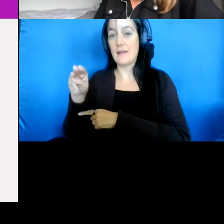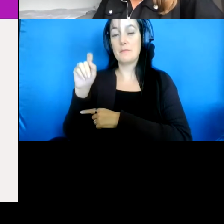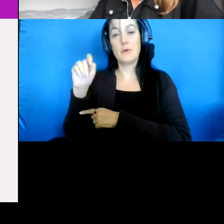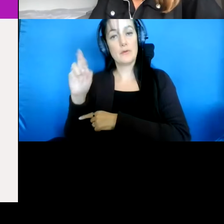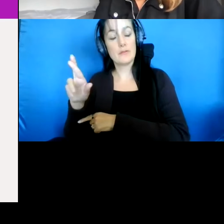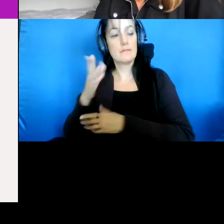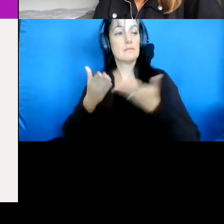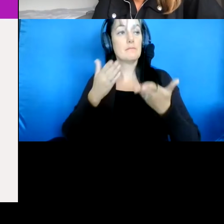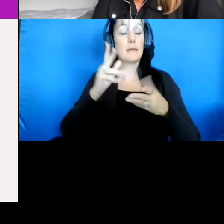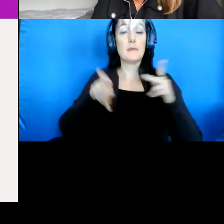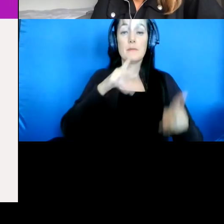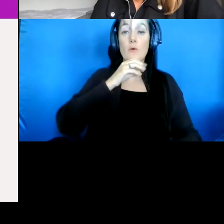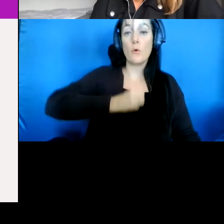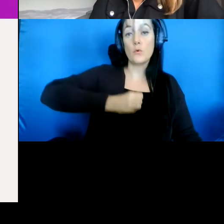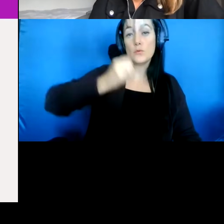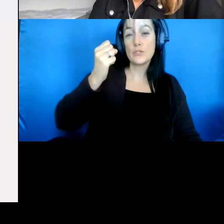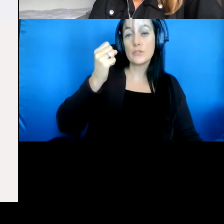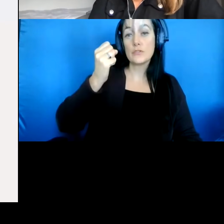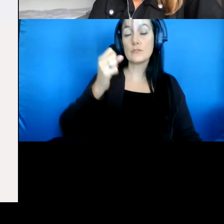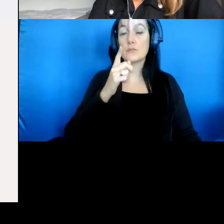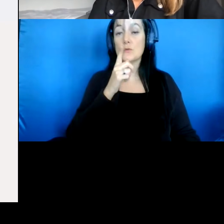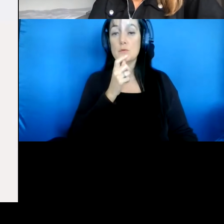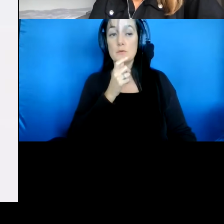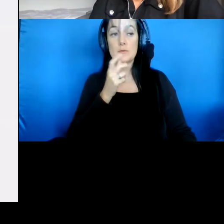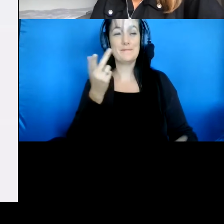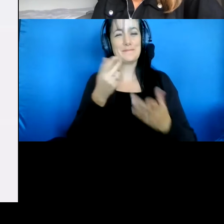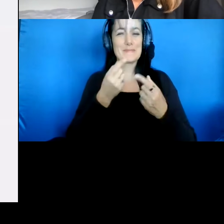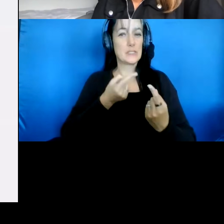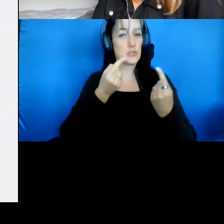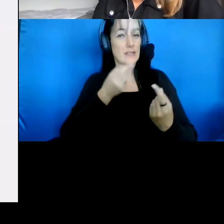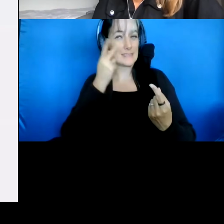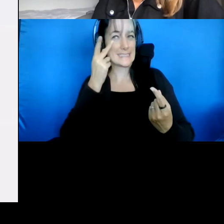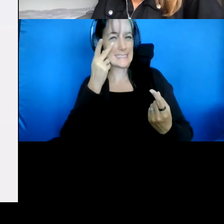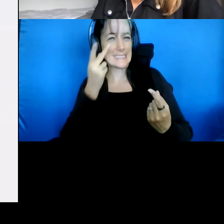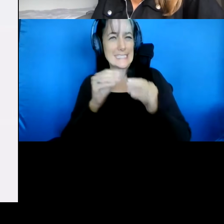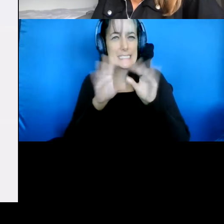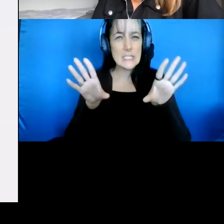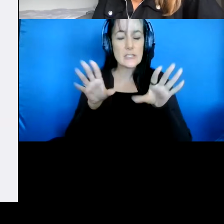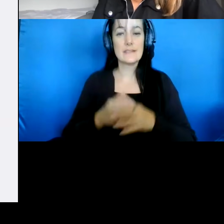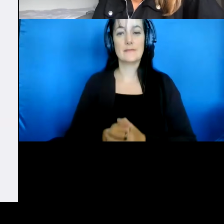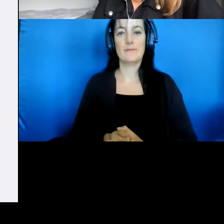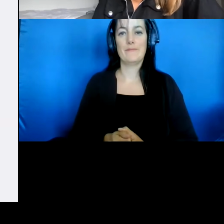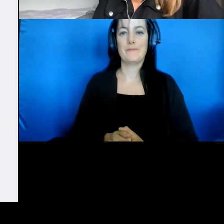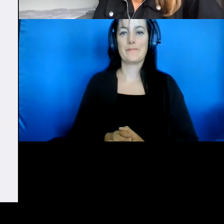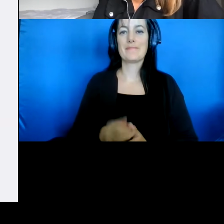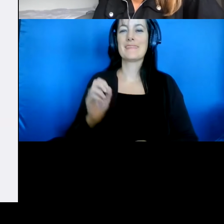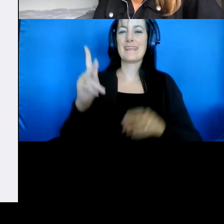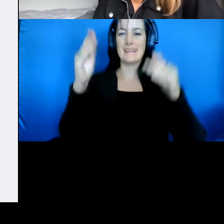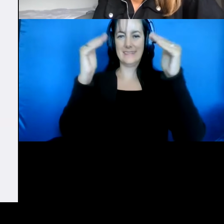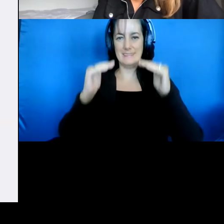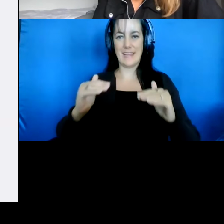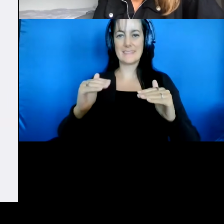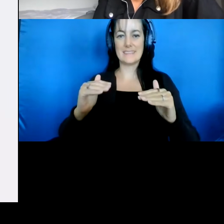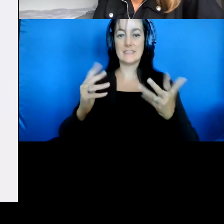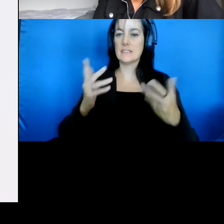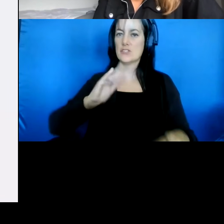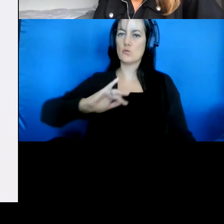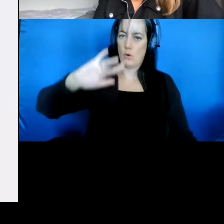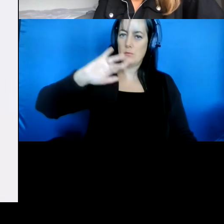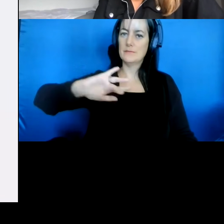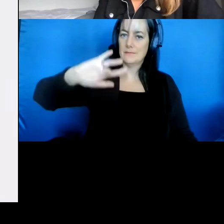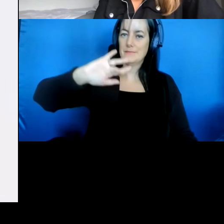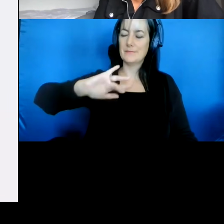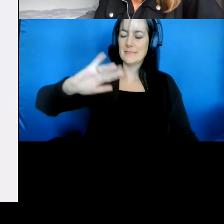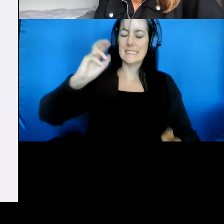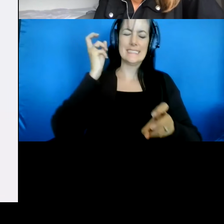well. Next up, we have scroll. Scroll is surprisingly difficult for many people. So,